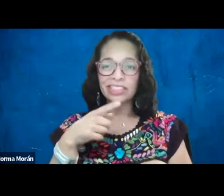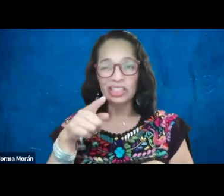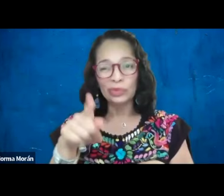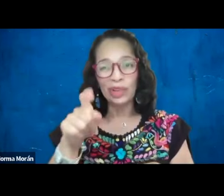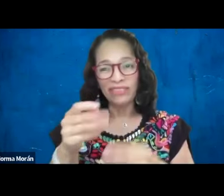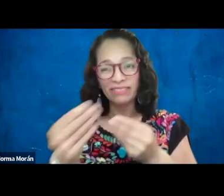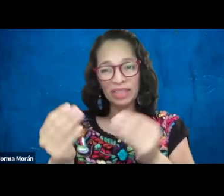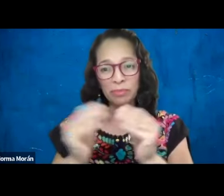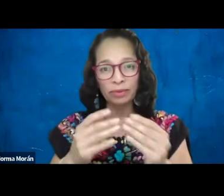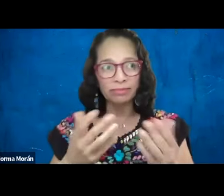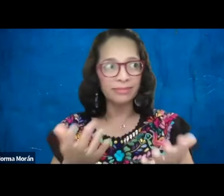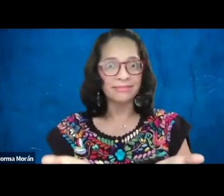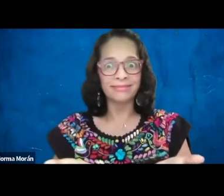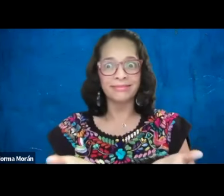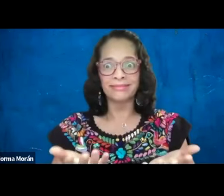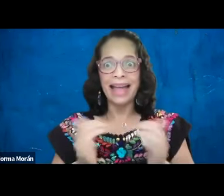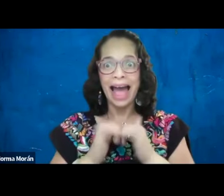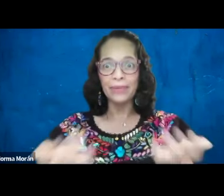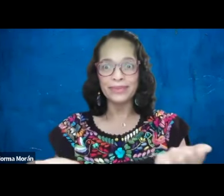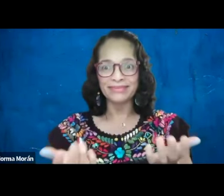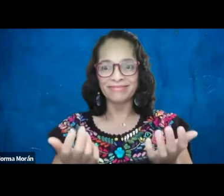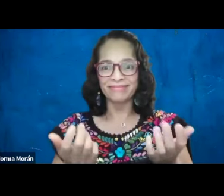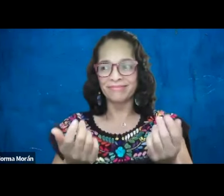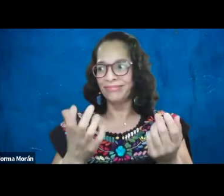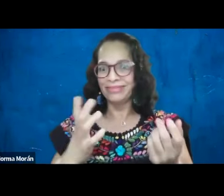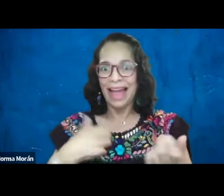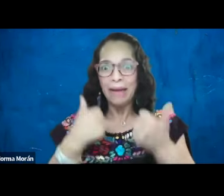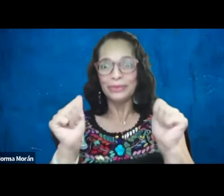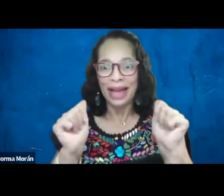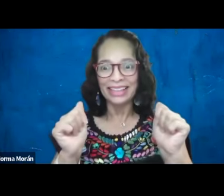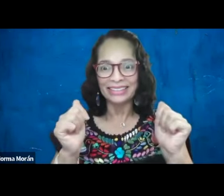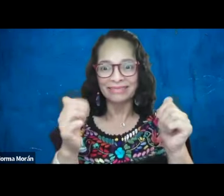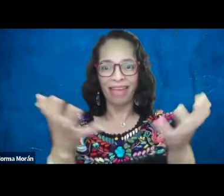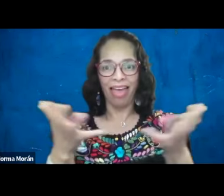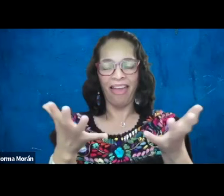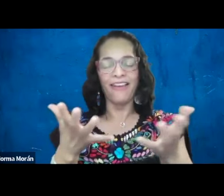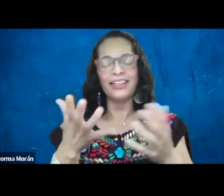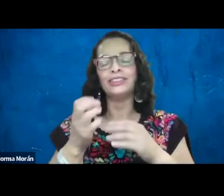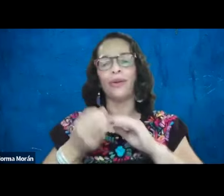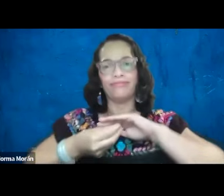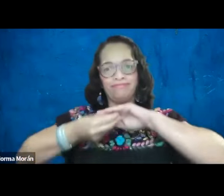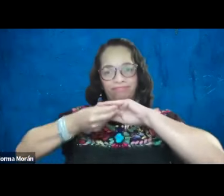I read one line that said, you have to feed more. And I was like, how? I'm trying.